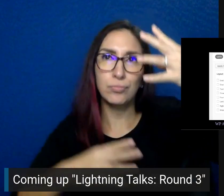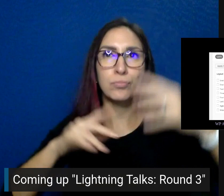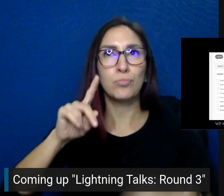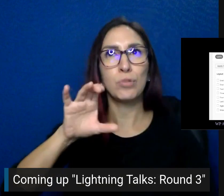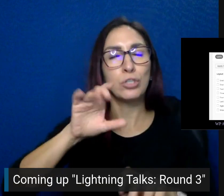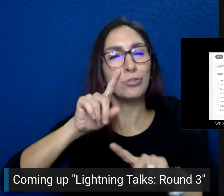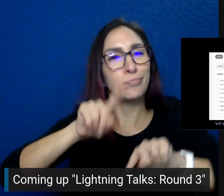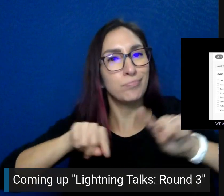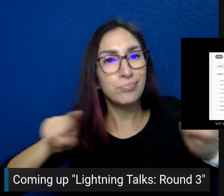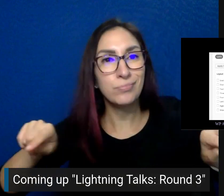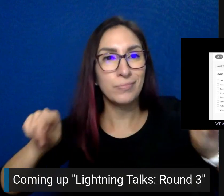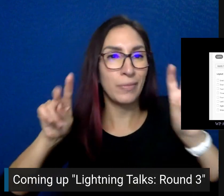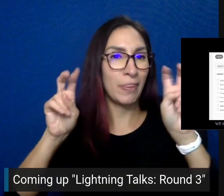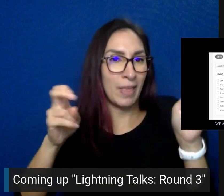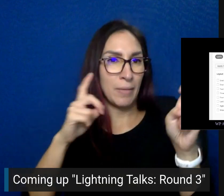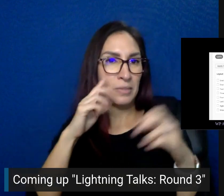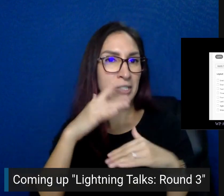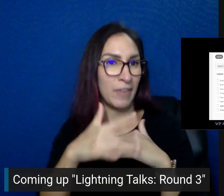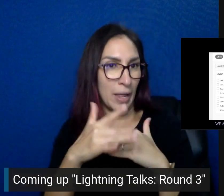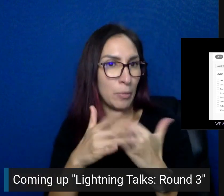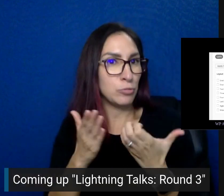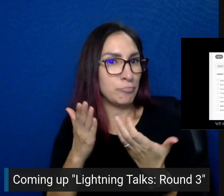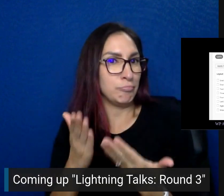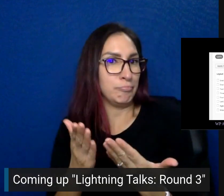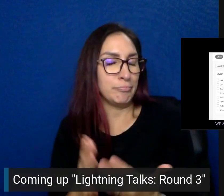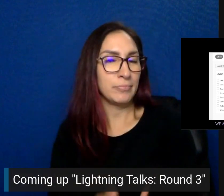You may be thinking, What makes a theme, quote unquote,